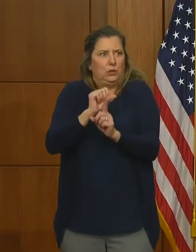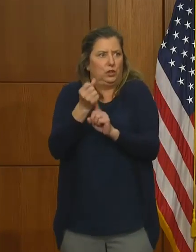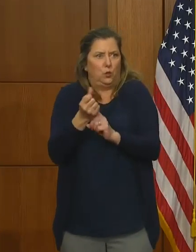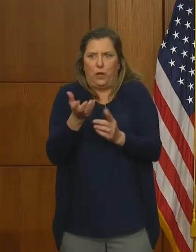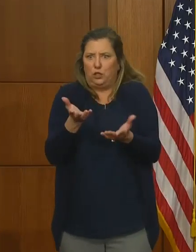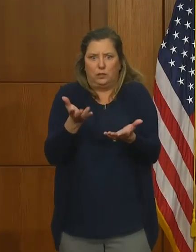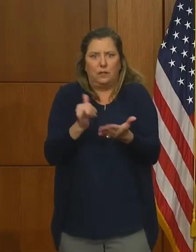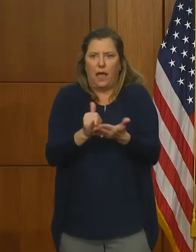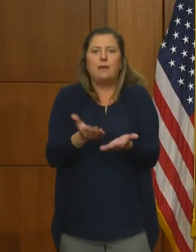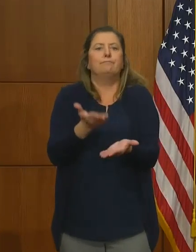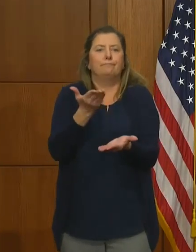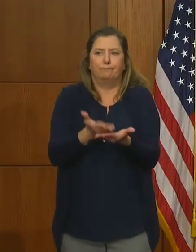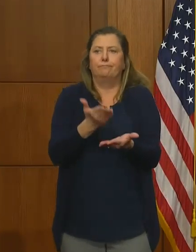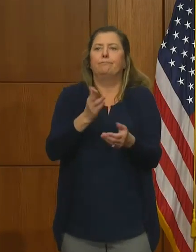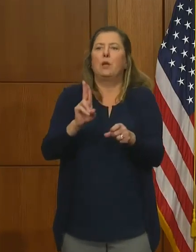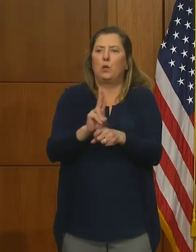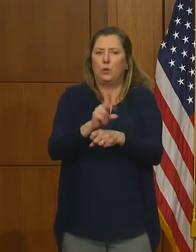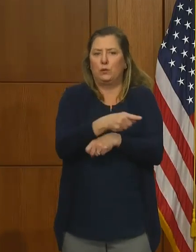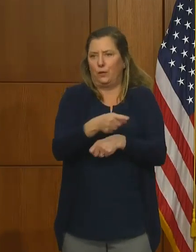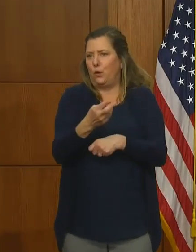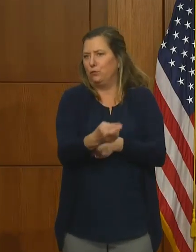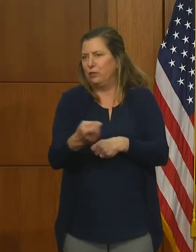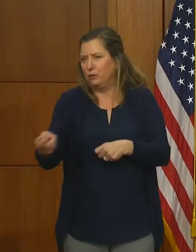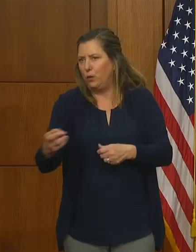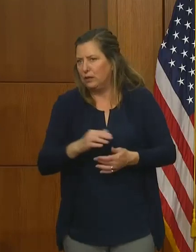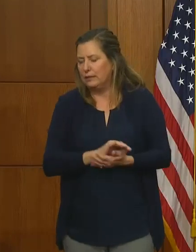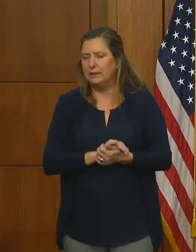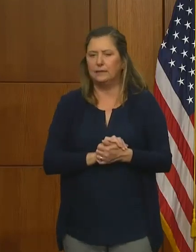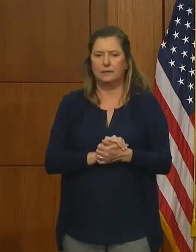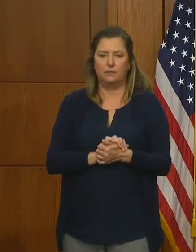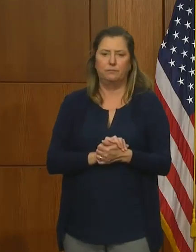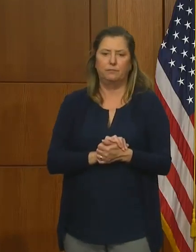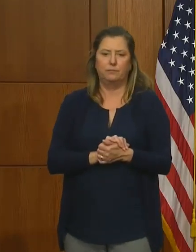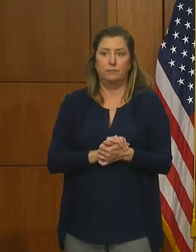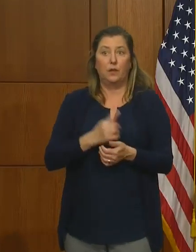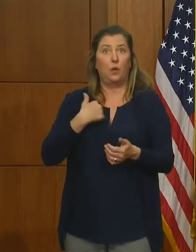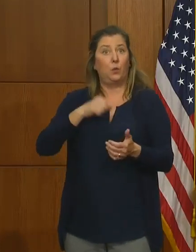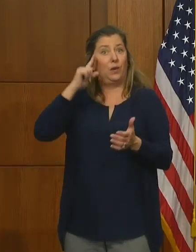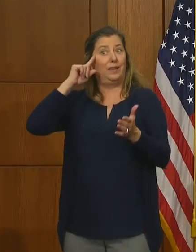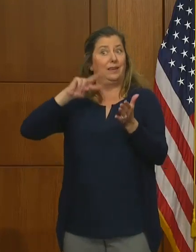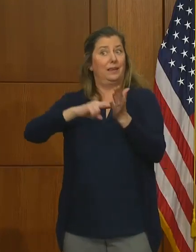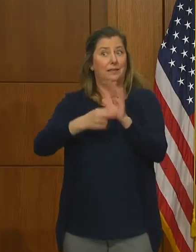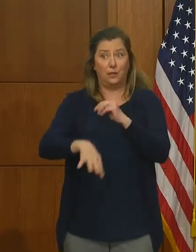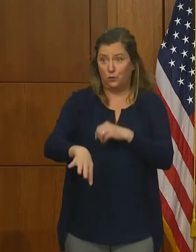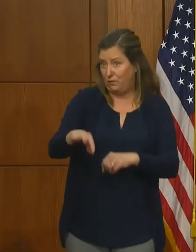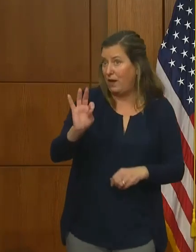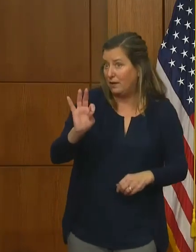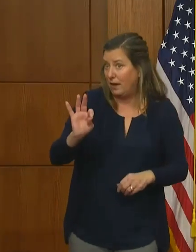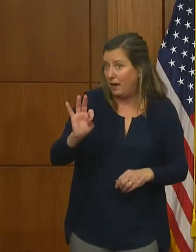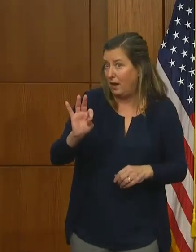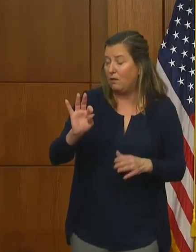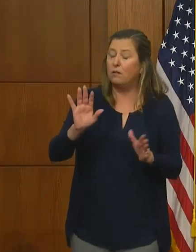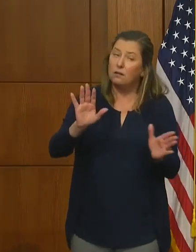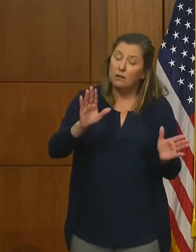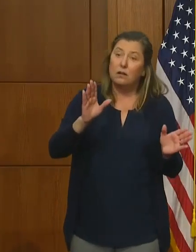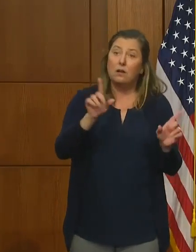DIDN'T THAT THERE WERE NEW. CLINICAL SCENARIOS THAT THAT JUSTIFIED THE USE OF NEW